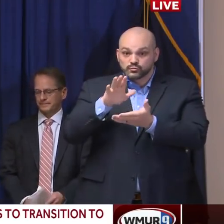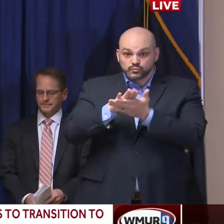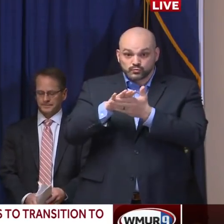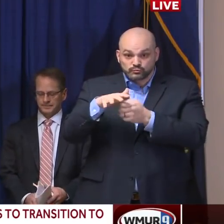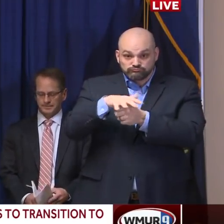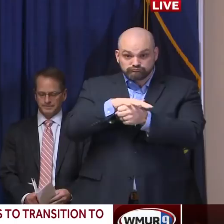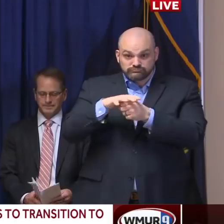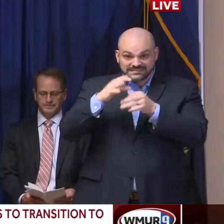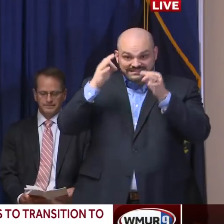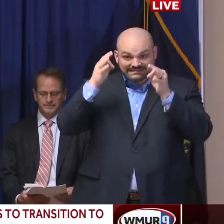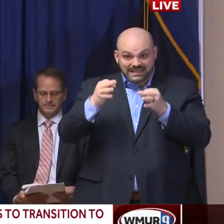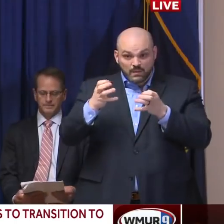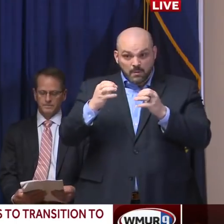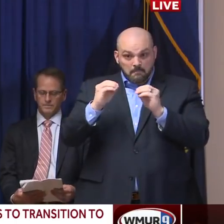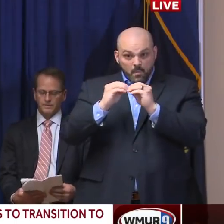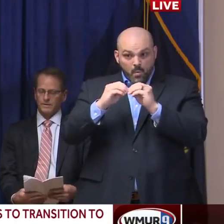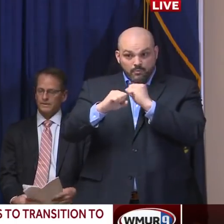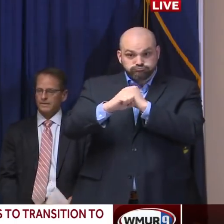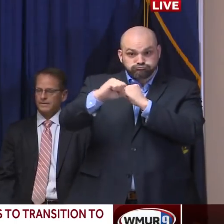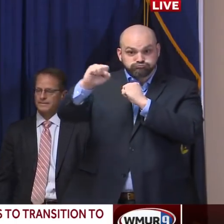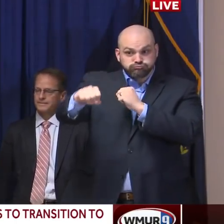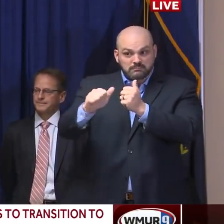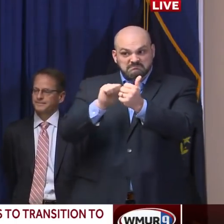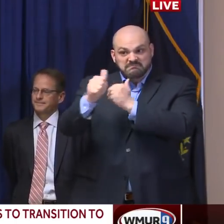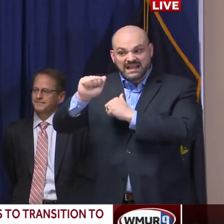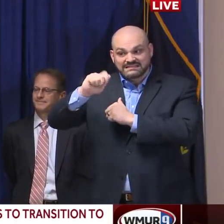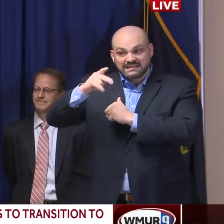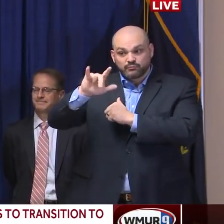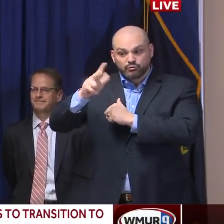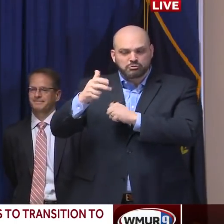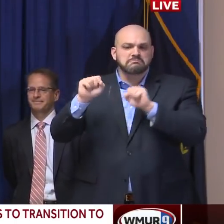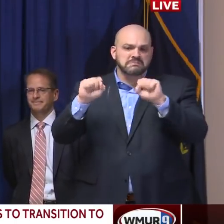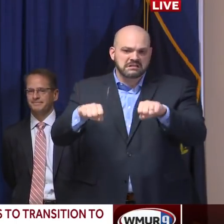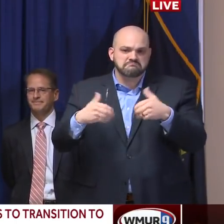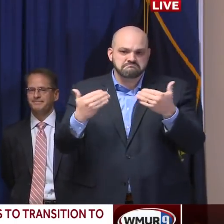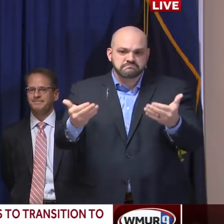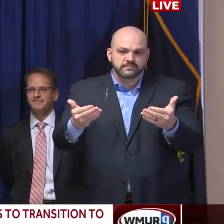DISTRICTS NEED TO APPRECIATE THEY MAY REMAIN IN THIS SITUATION FOR AN EXTENDED PERIOD.